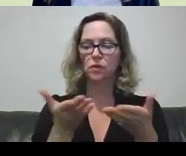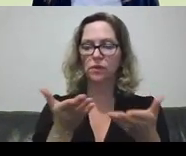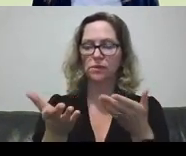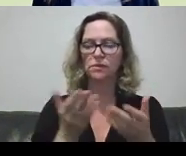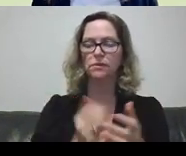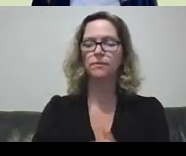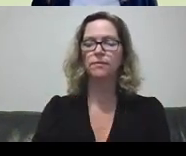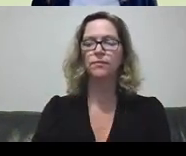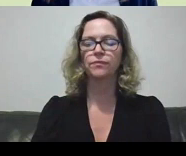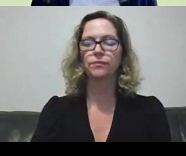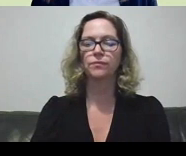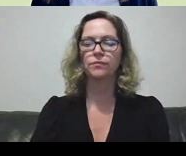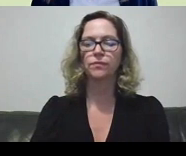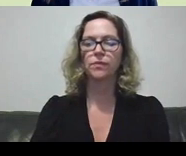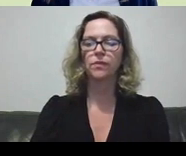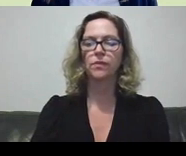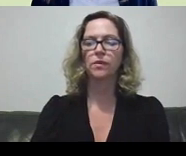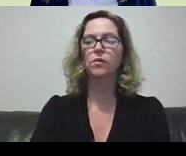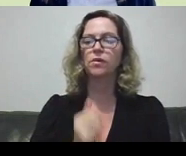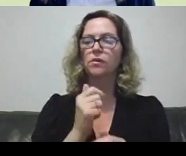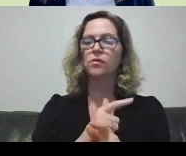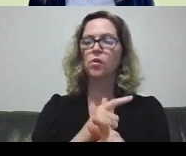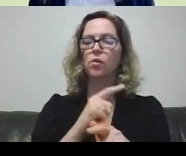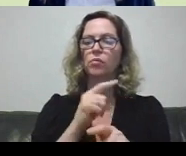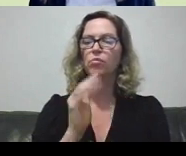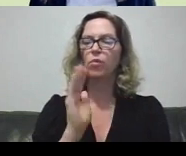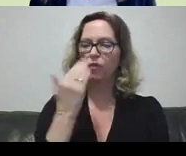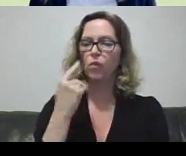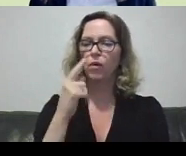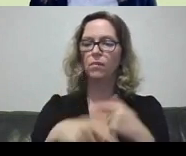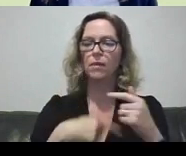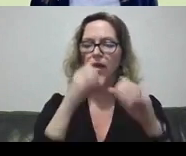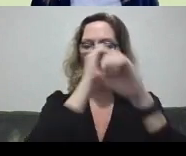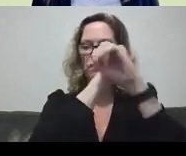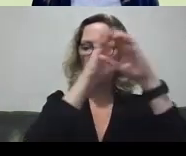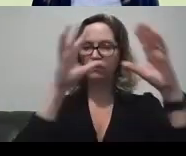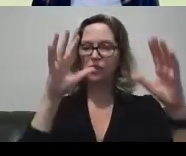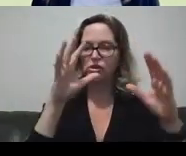preparing a vision statement and that's really important